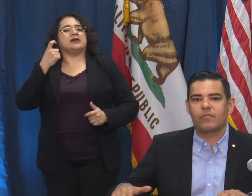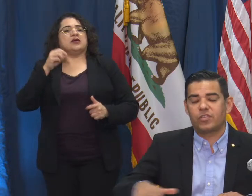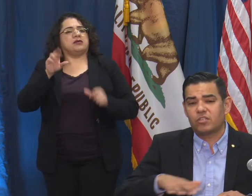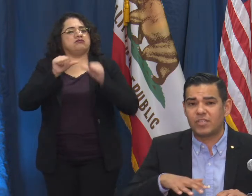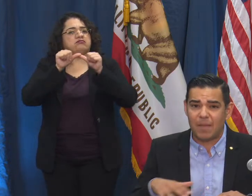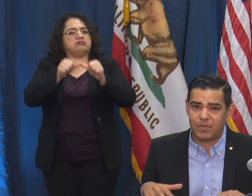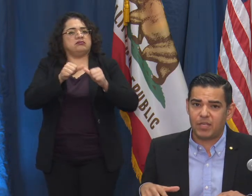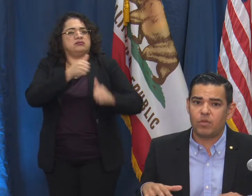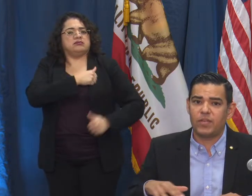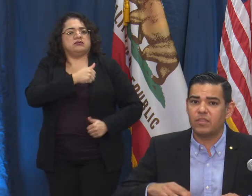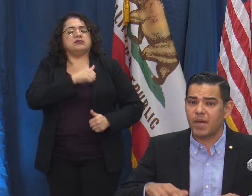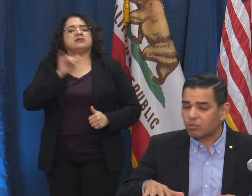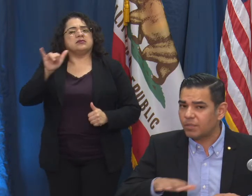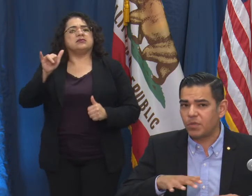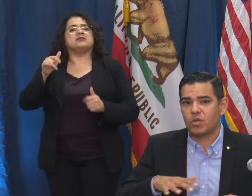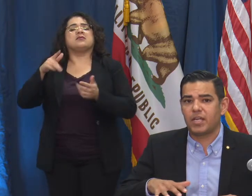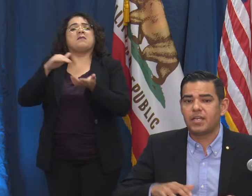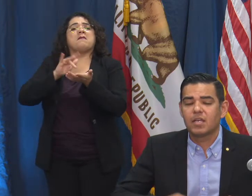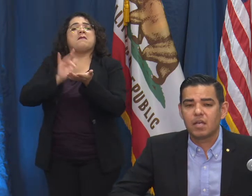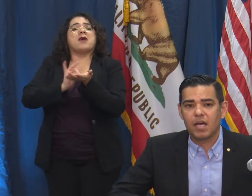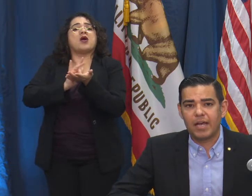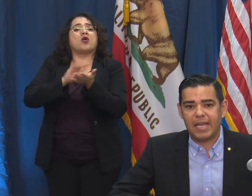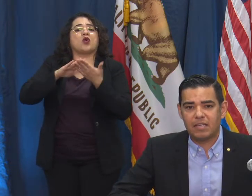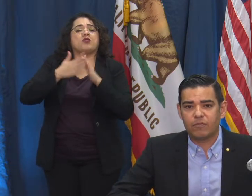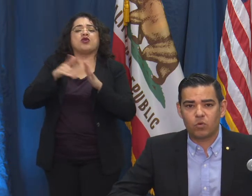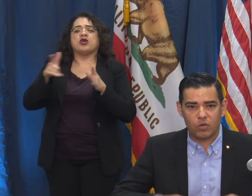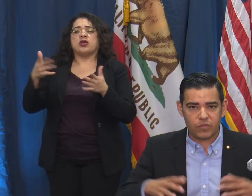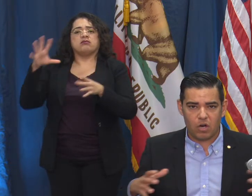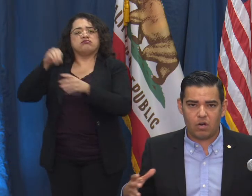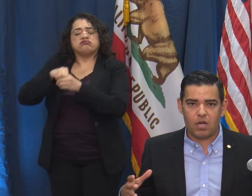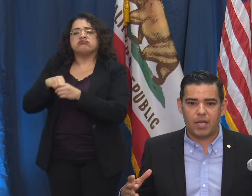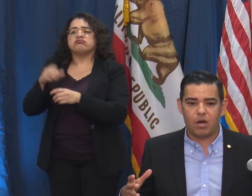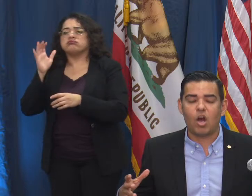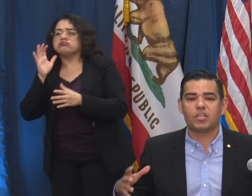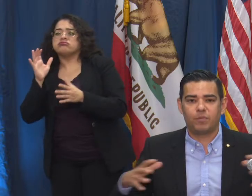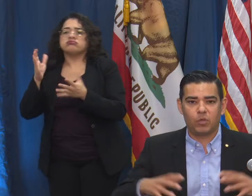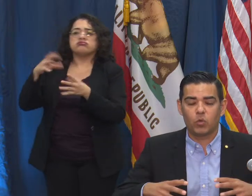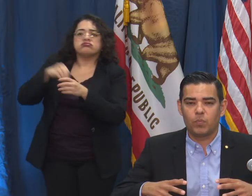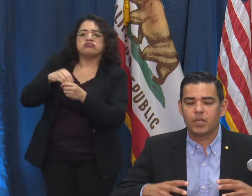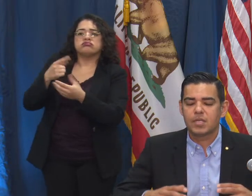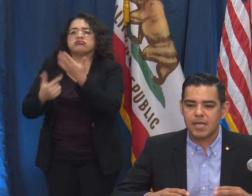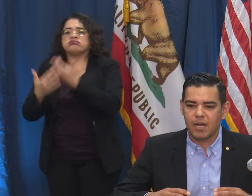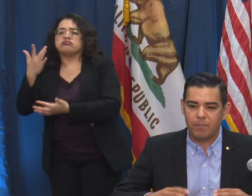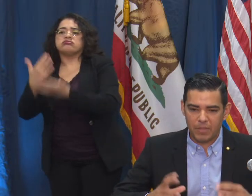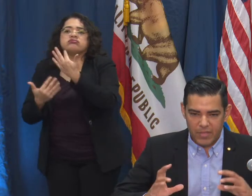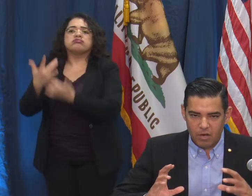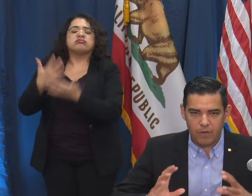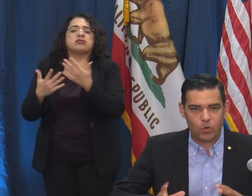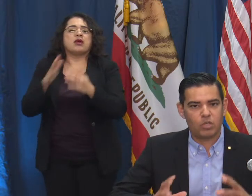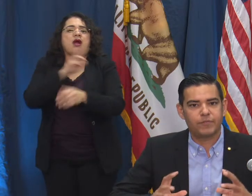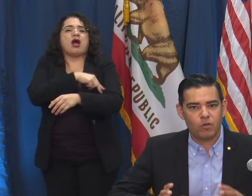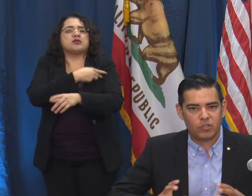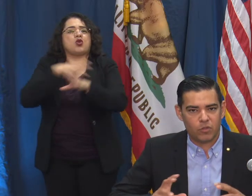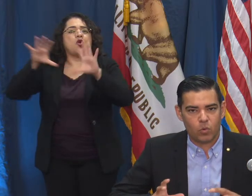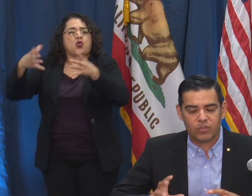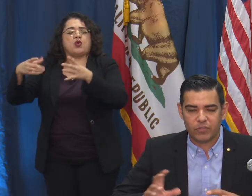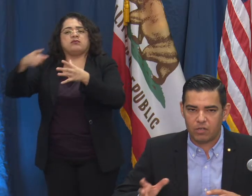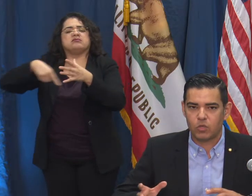conversations happening within the medical community and of course our Hospital group but they are of course focused on the work that they're doing